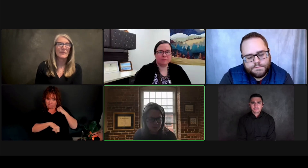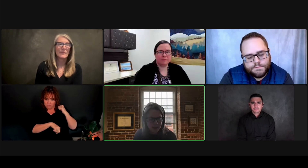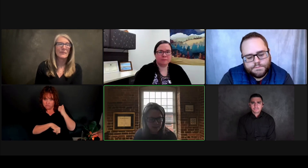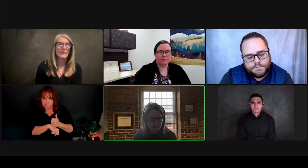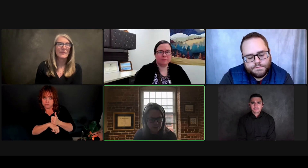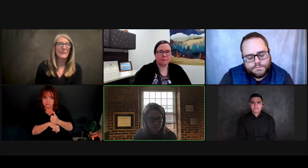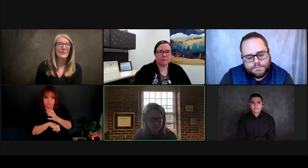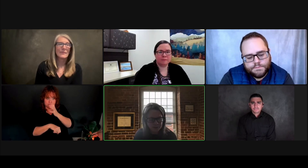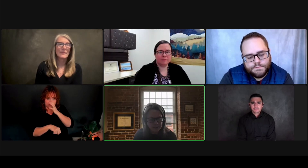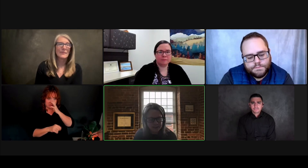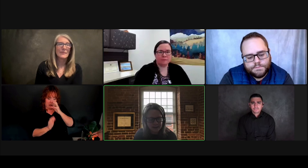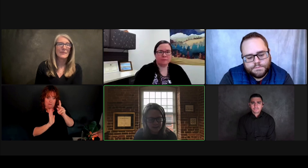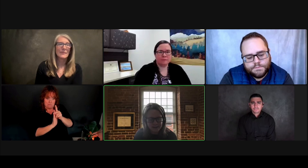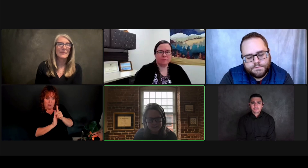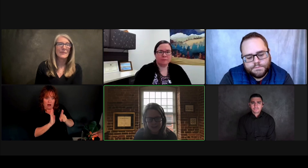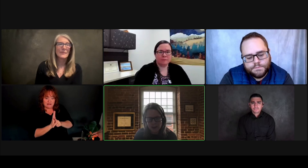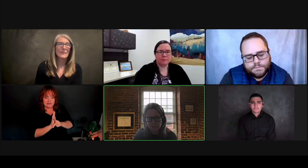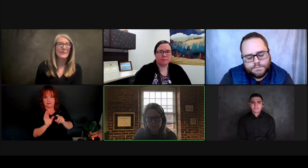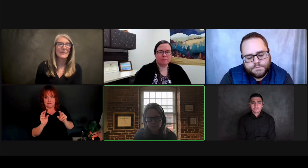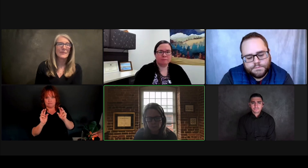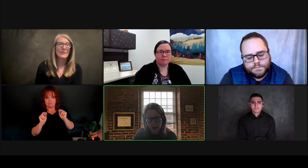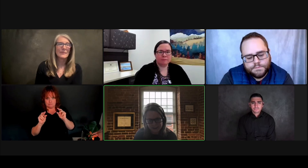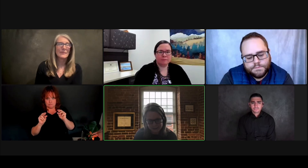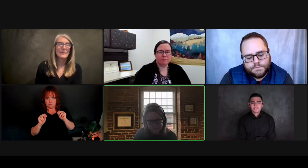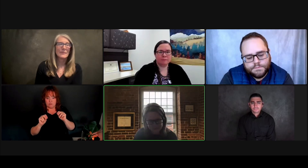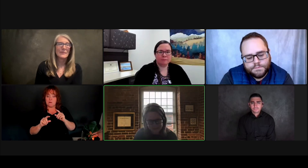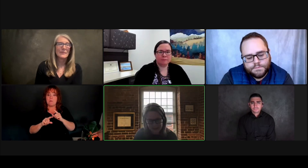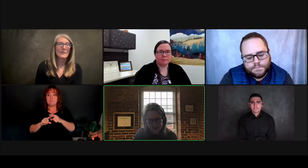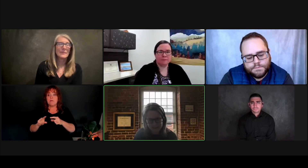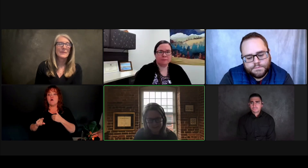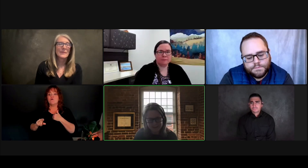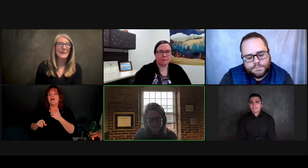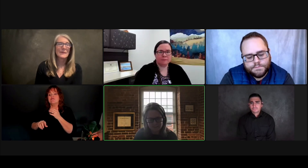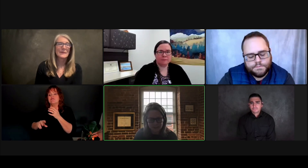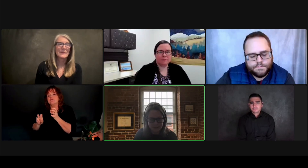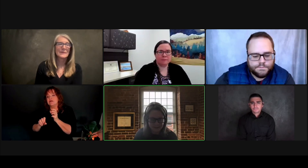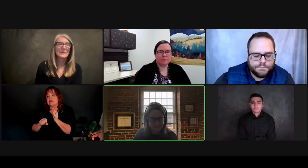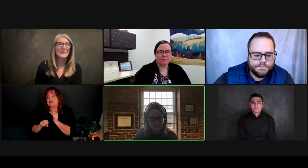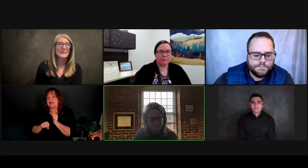there's certainly an established practice that is being